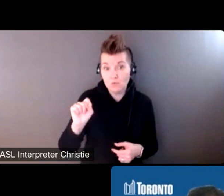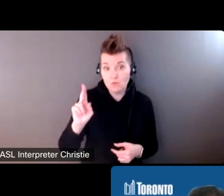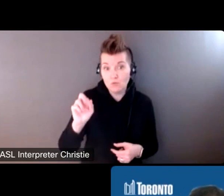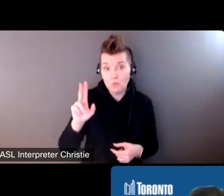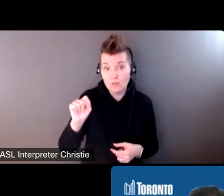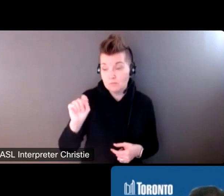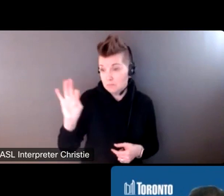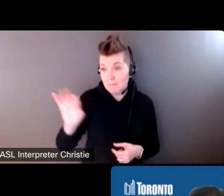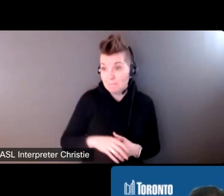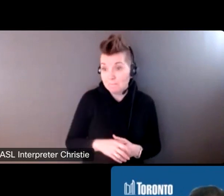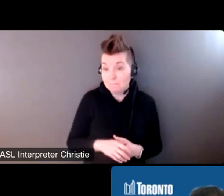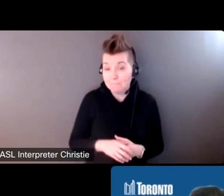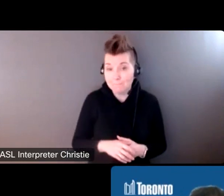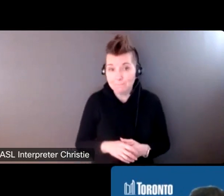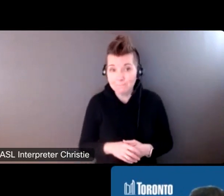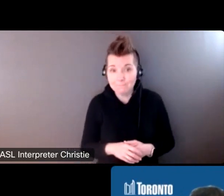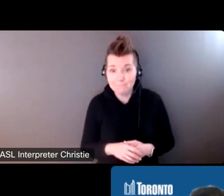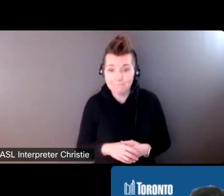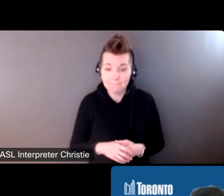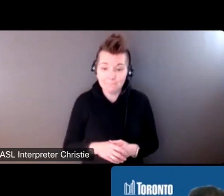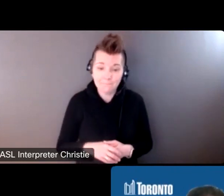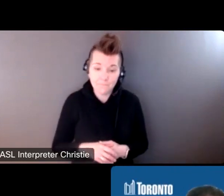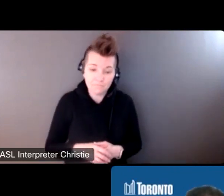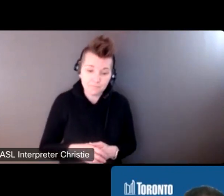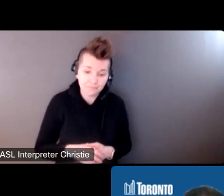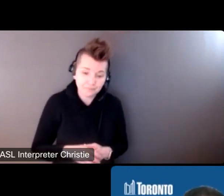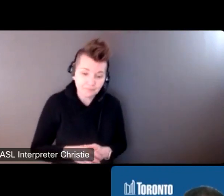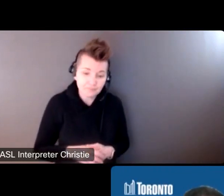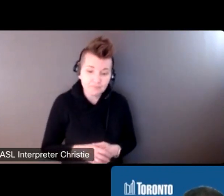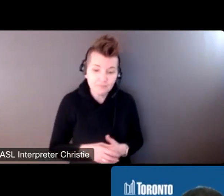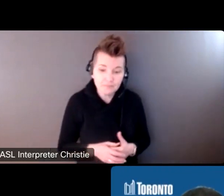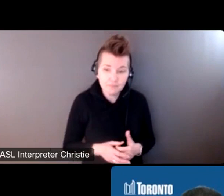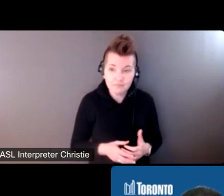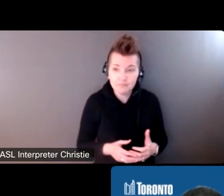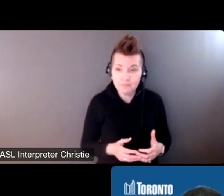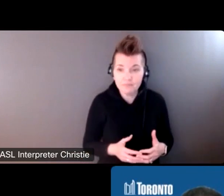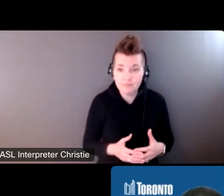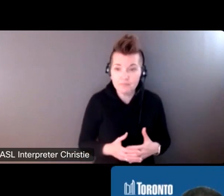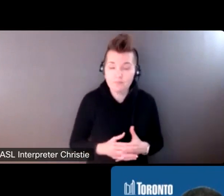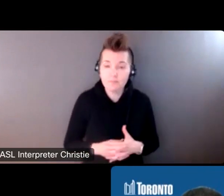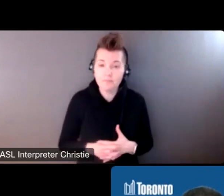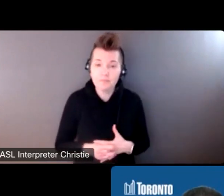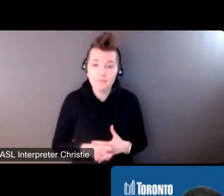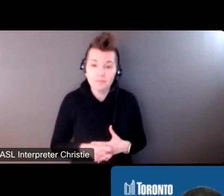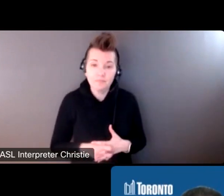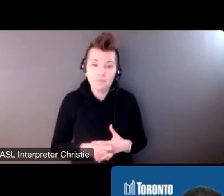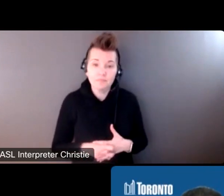trying to make it a very, very strict mandate going forward that we try to preserve cycling and pedestrian